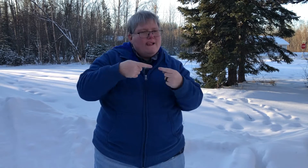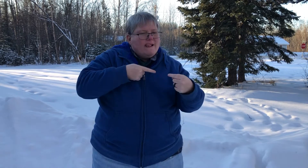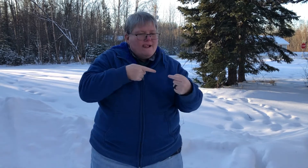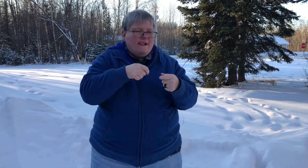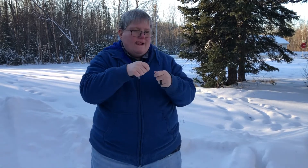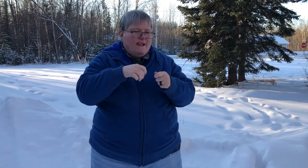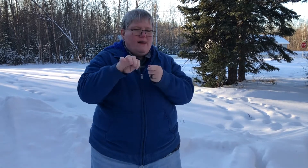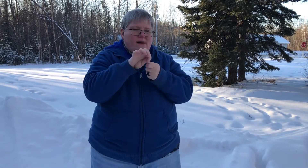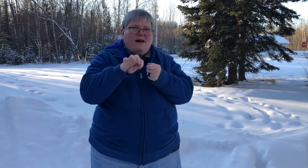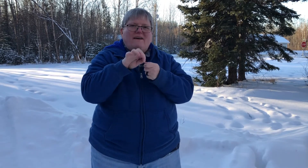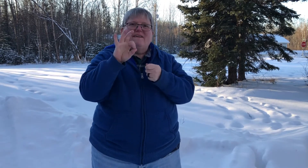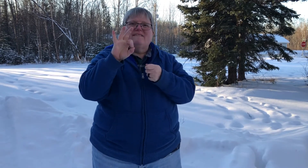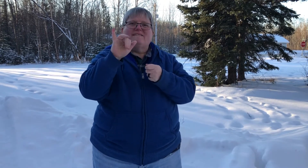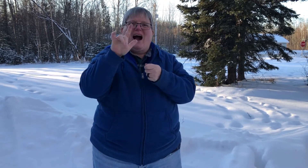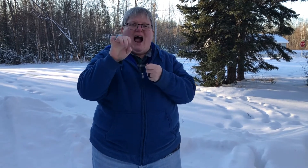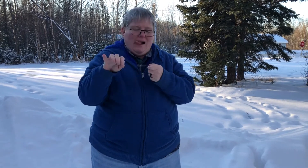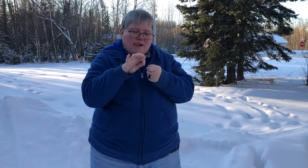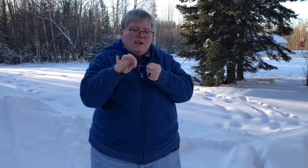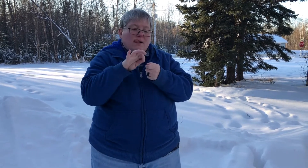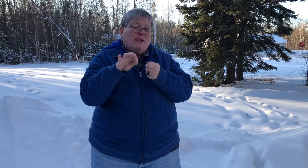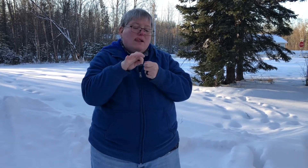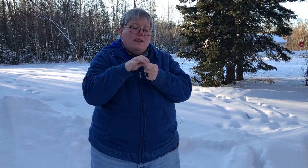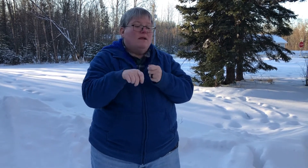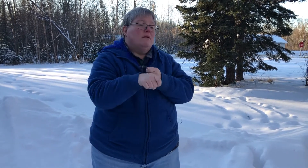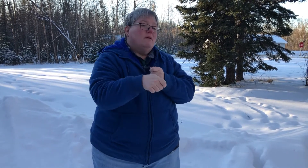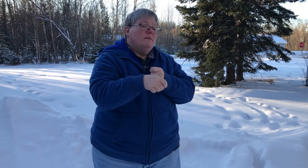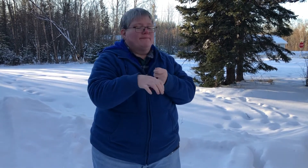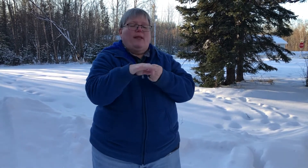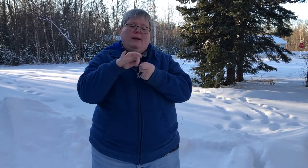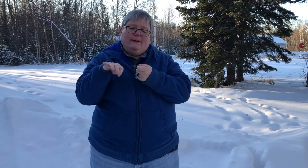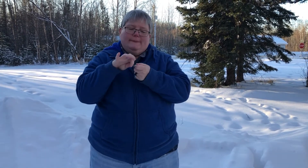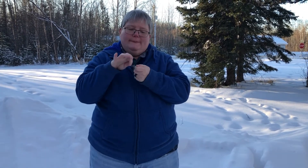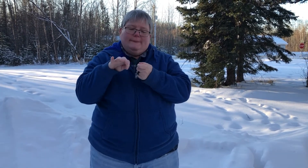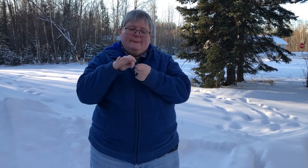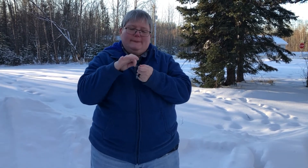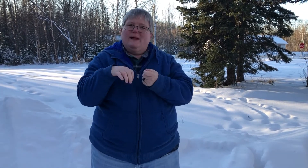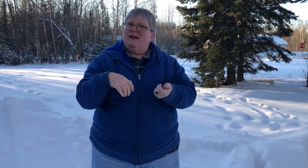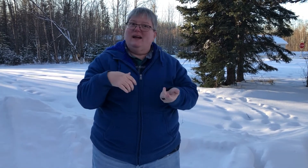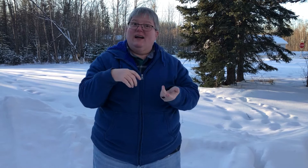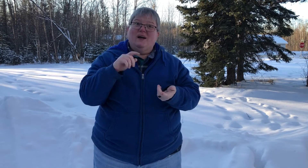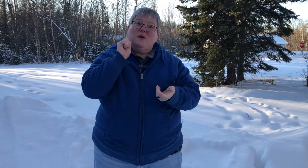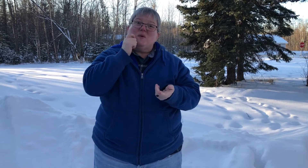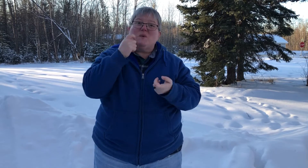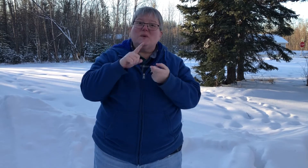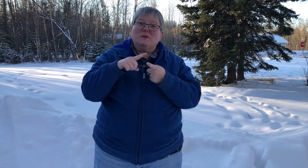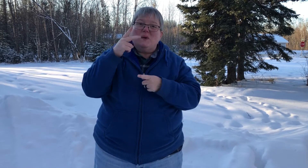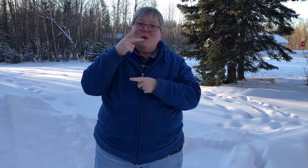So he worked with it, got a file and a blank key, and tested it and tested it. It was really cool